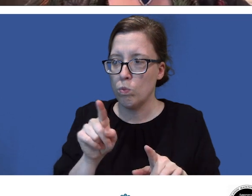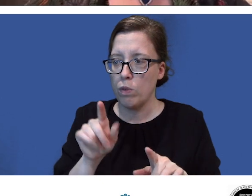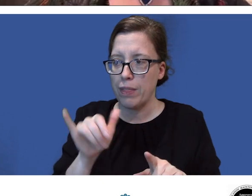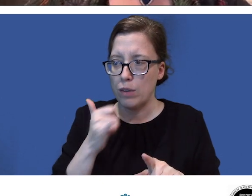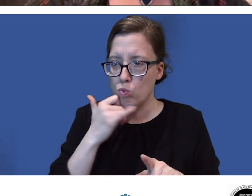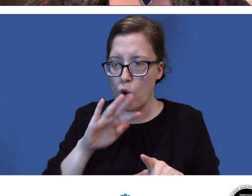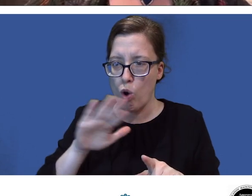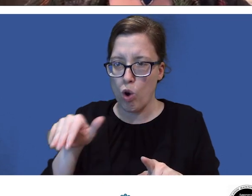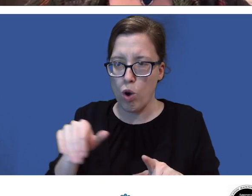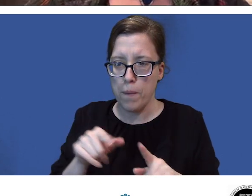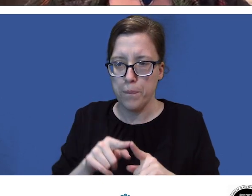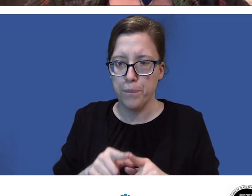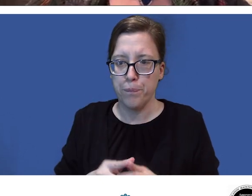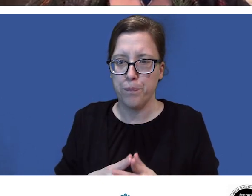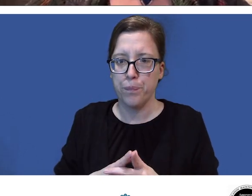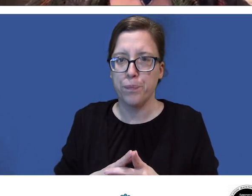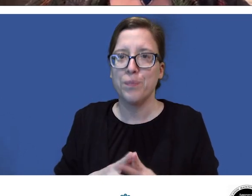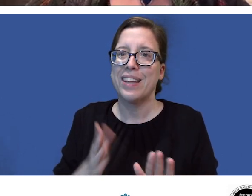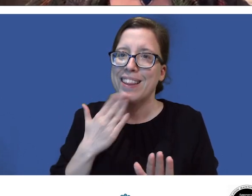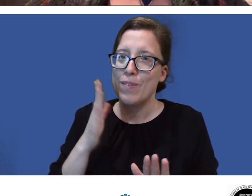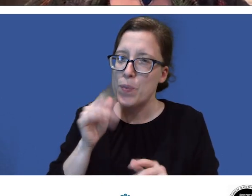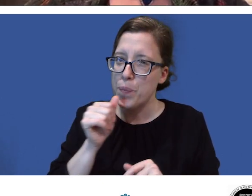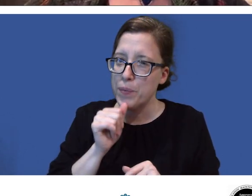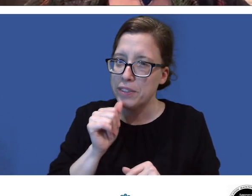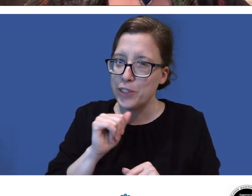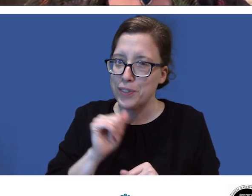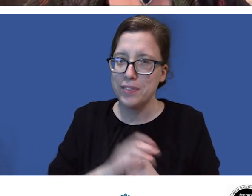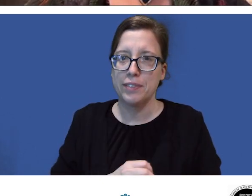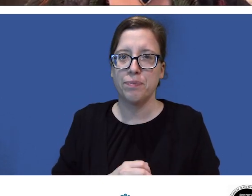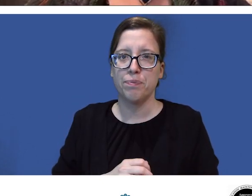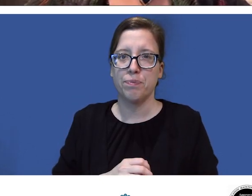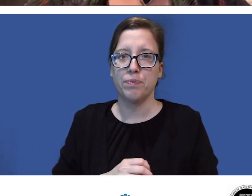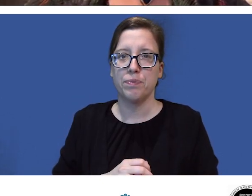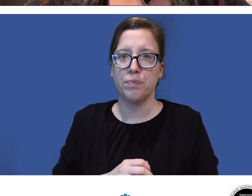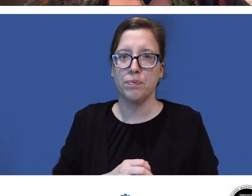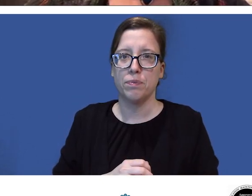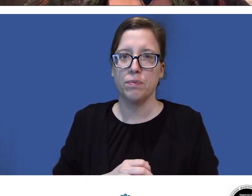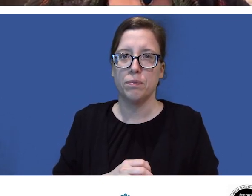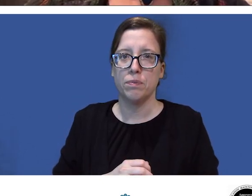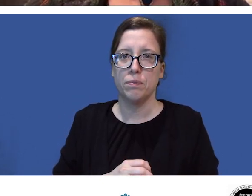Susan: Nope. That's wrong...Thanks for your patience.